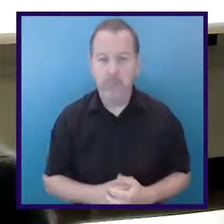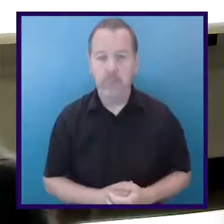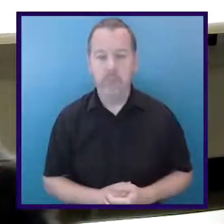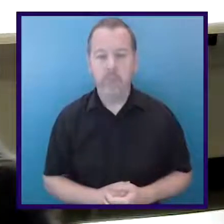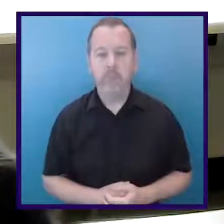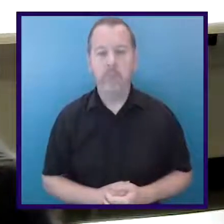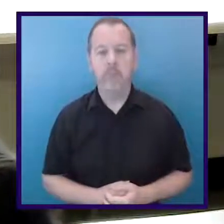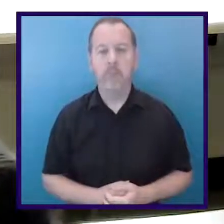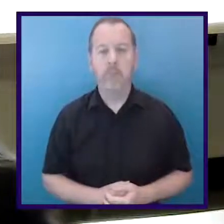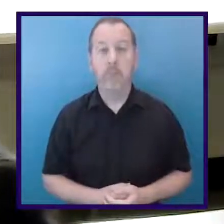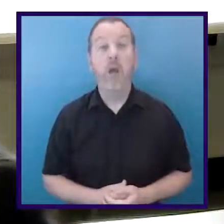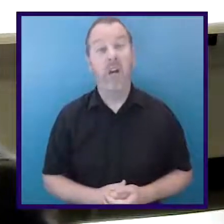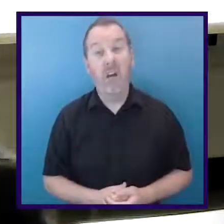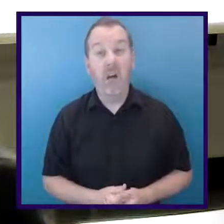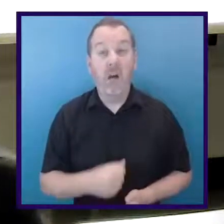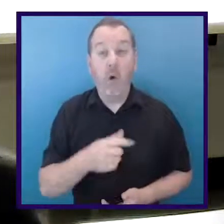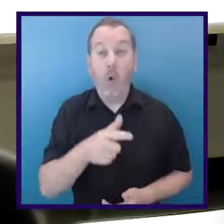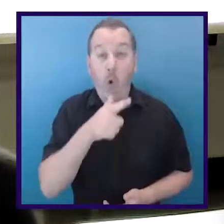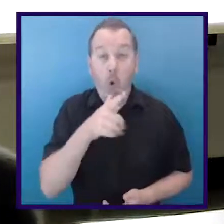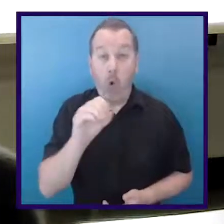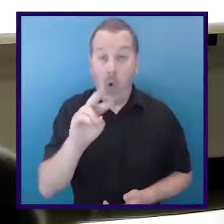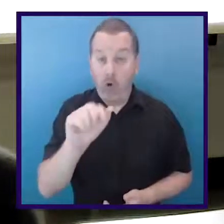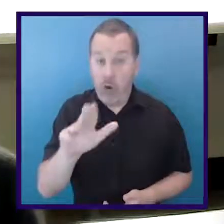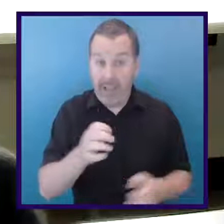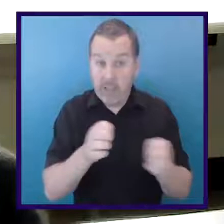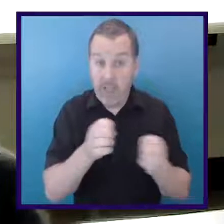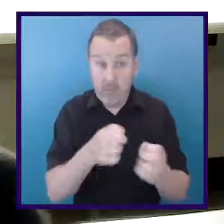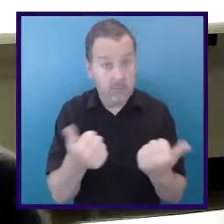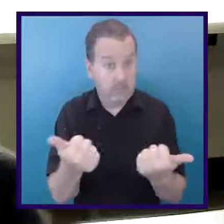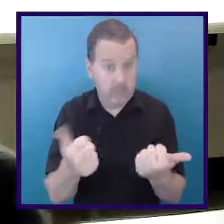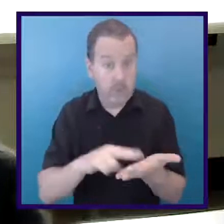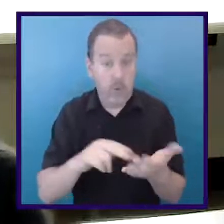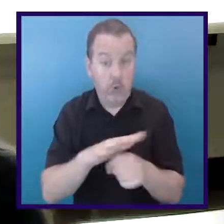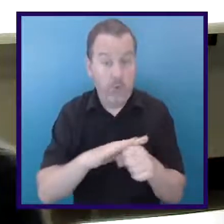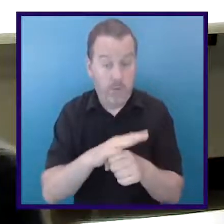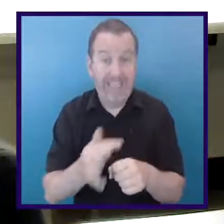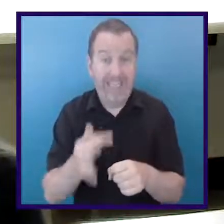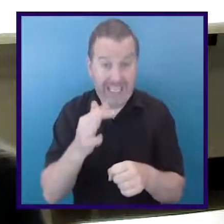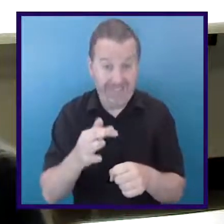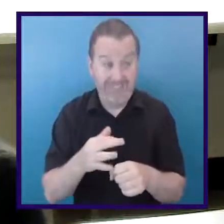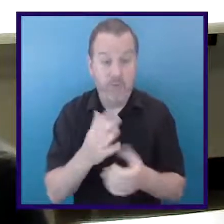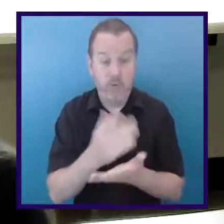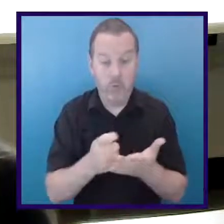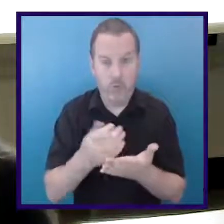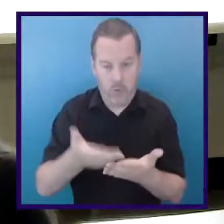Well oral exercises are very useful, and if a pupil says a sentence out loud, then it